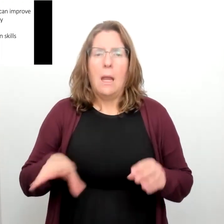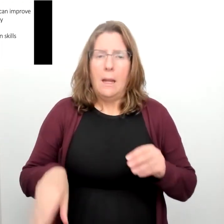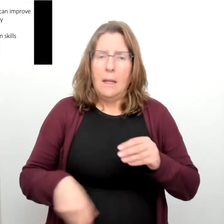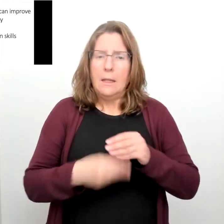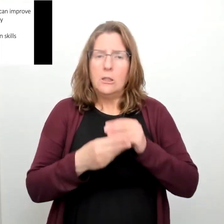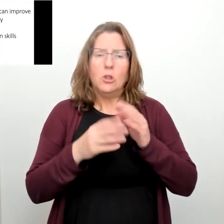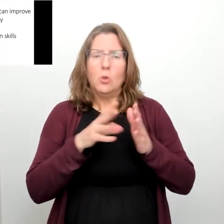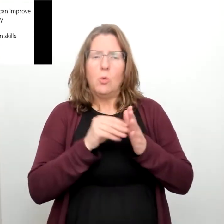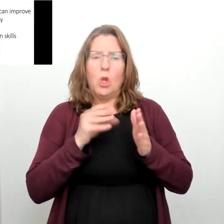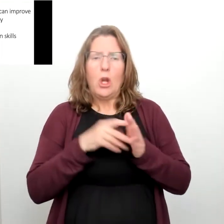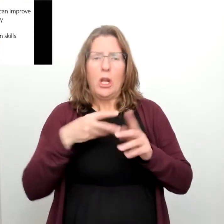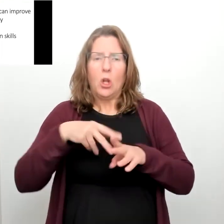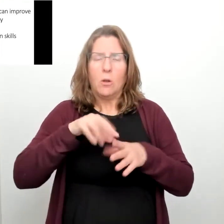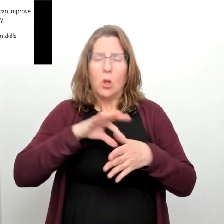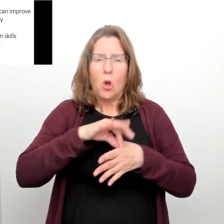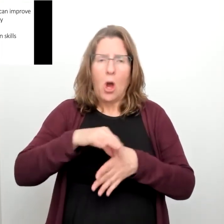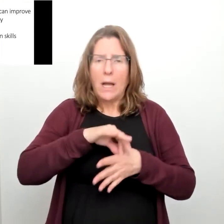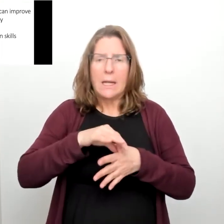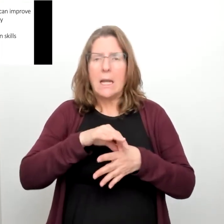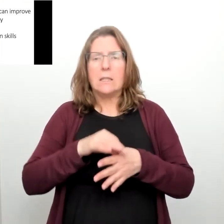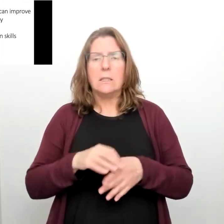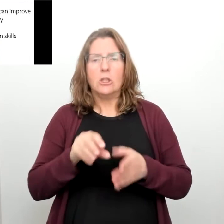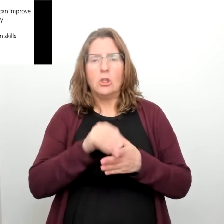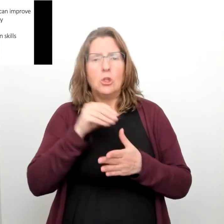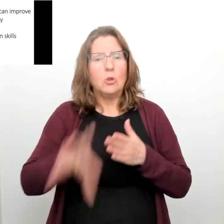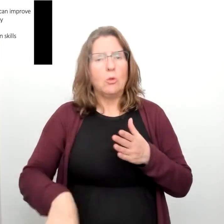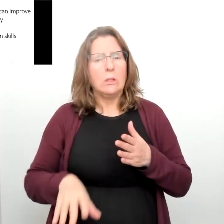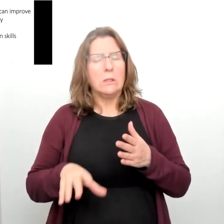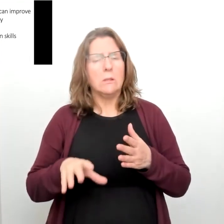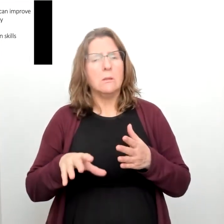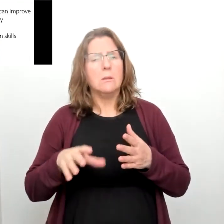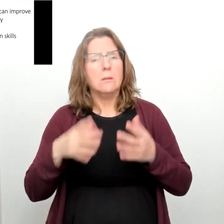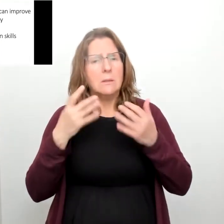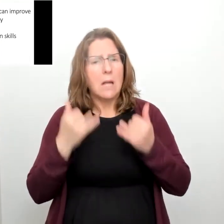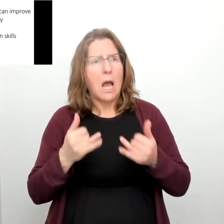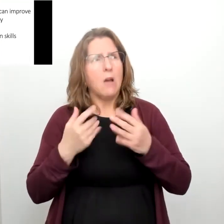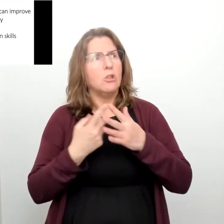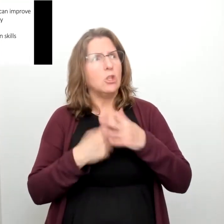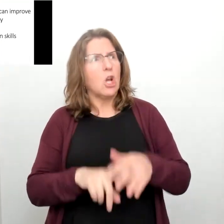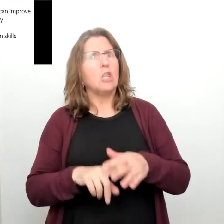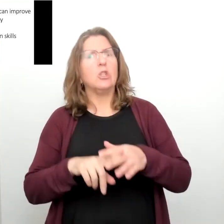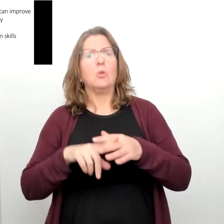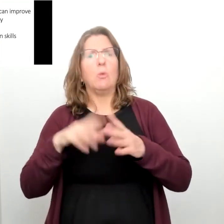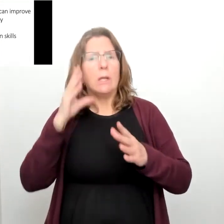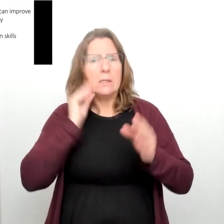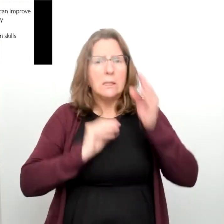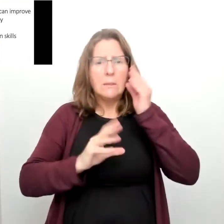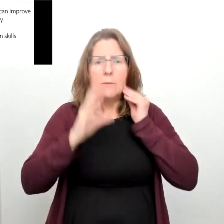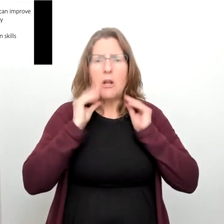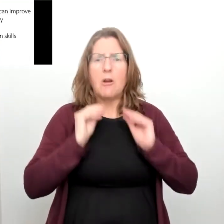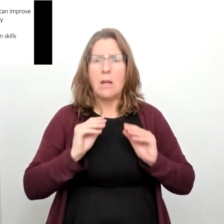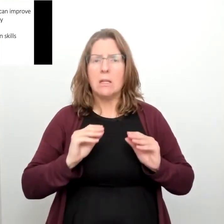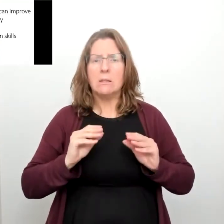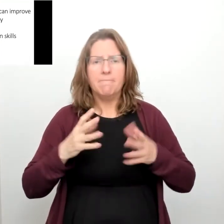In addition to learning content, students are also discovering their own abilities,